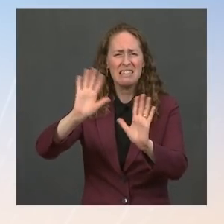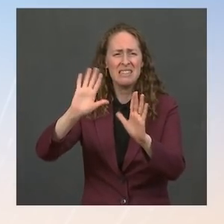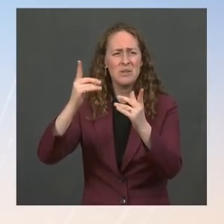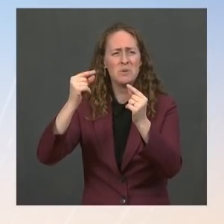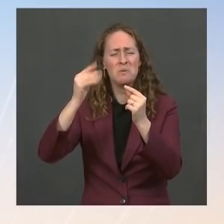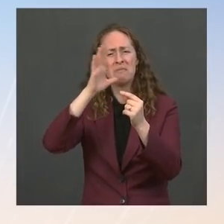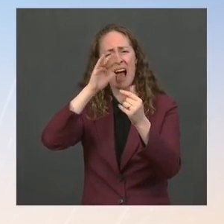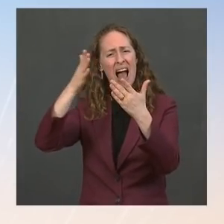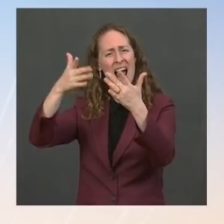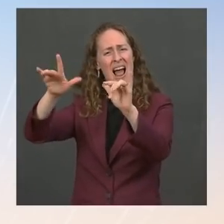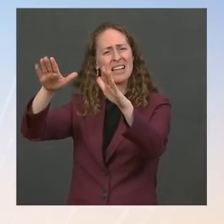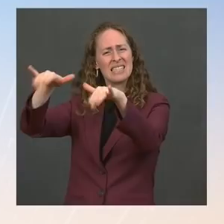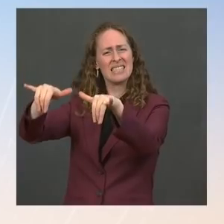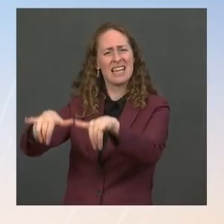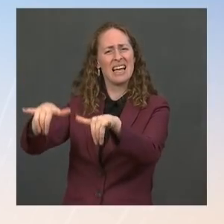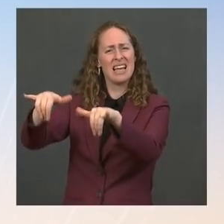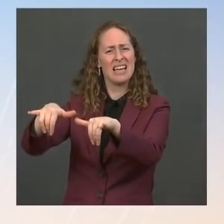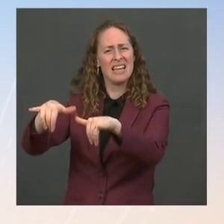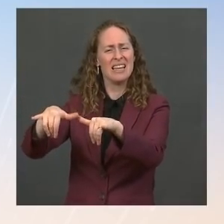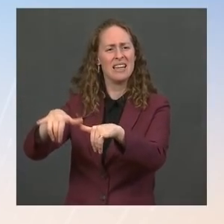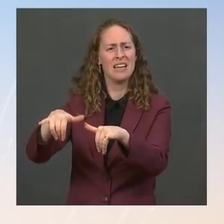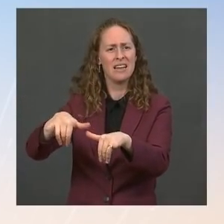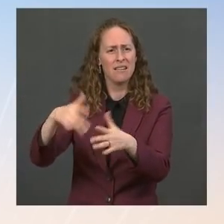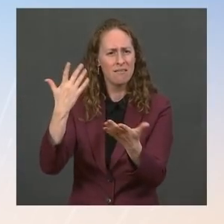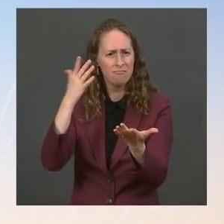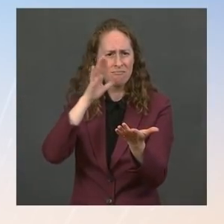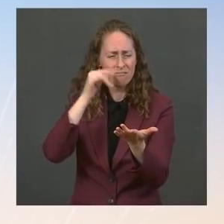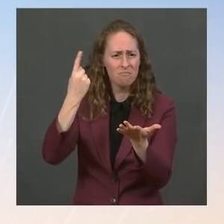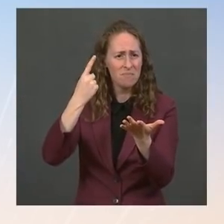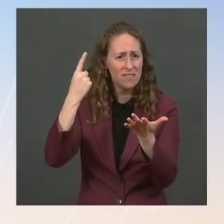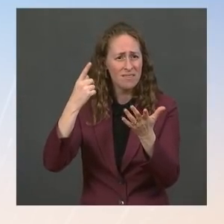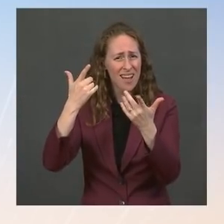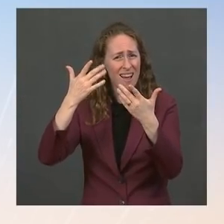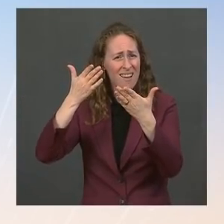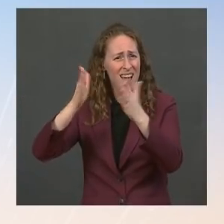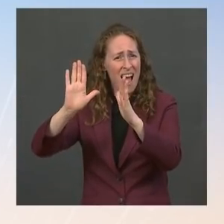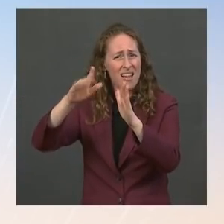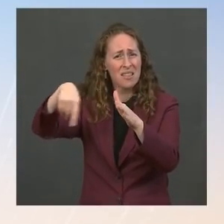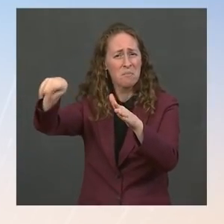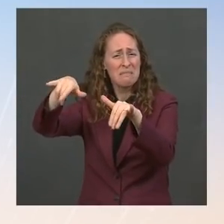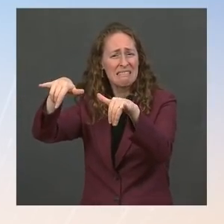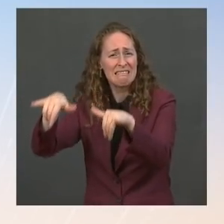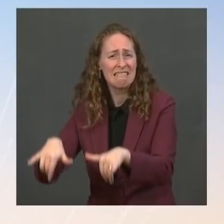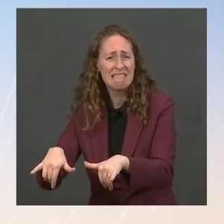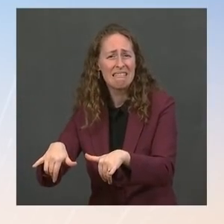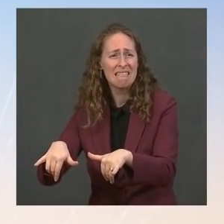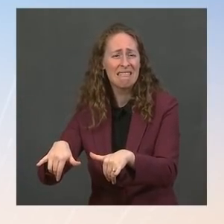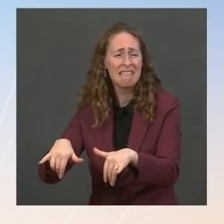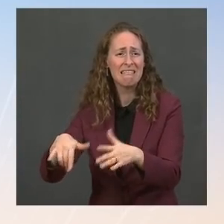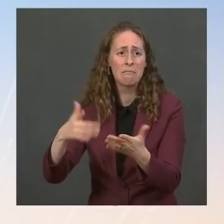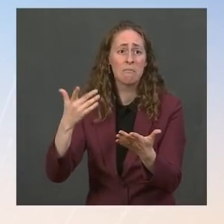to make exemptions for some of these migrants? If so, who would those people be? Or are all of these people just going to end up dropped back in Haiti?